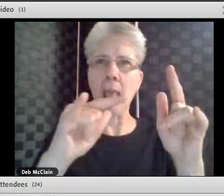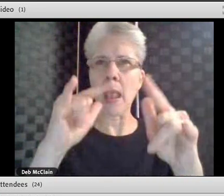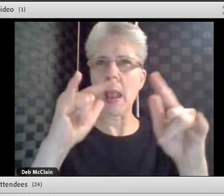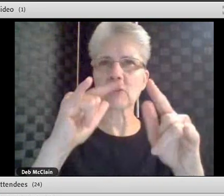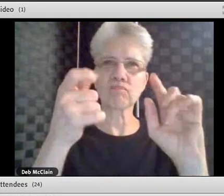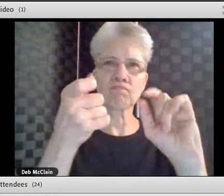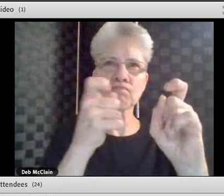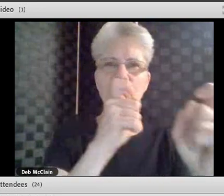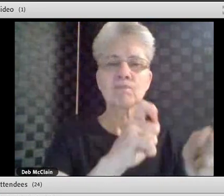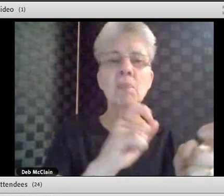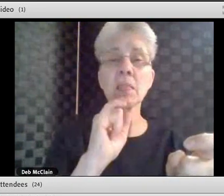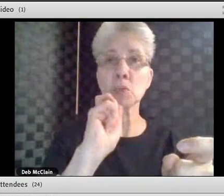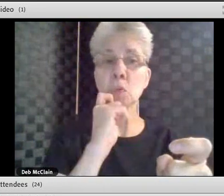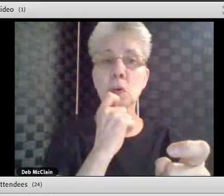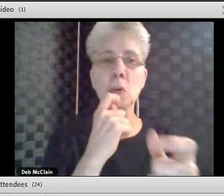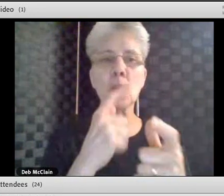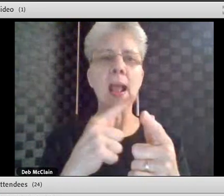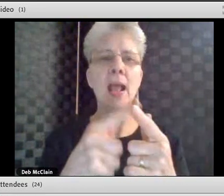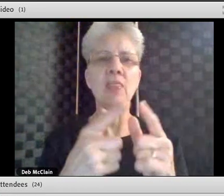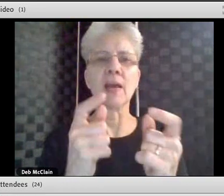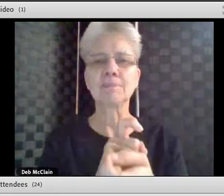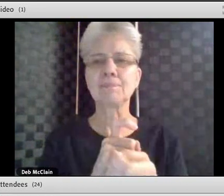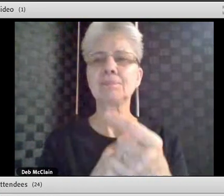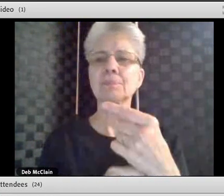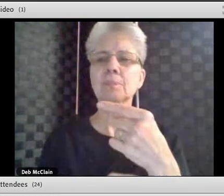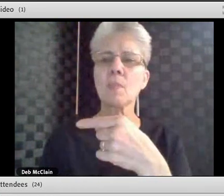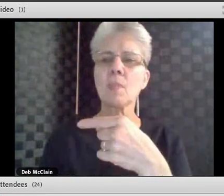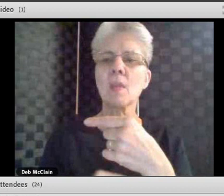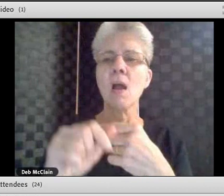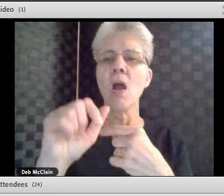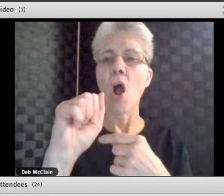And then we kind of got into some augmented reality.